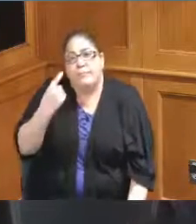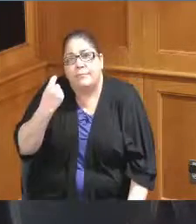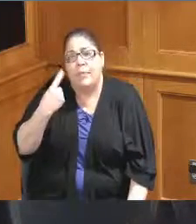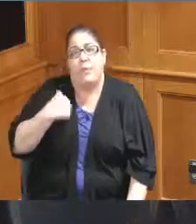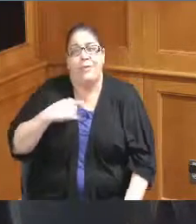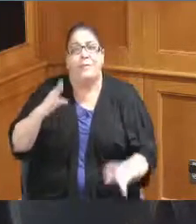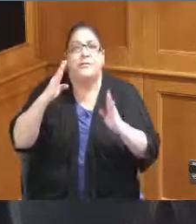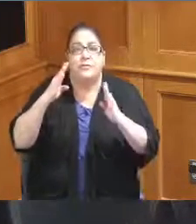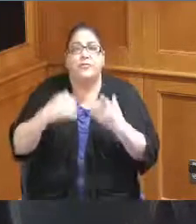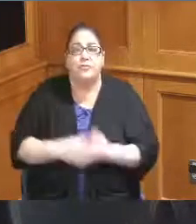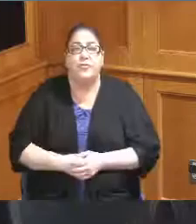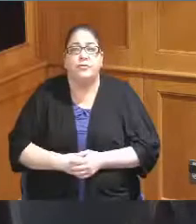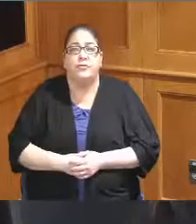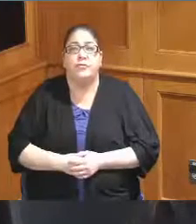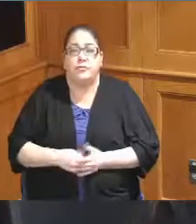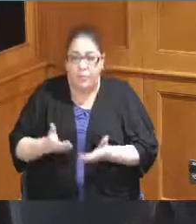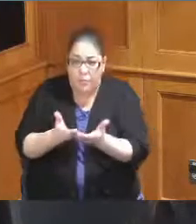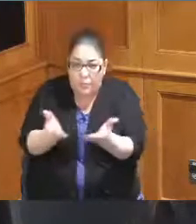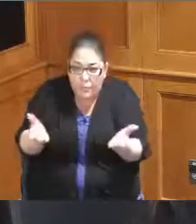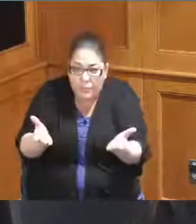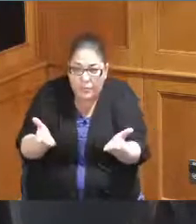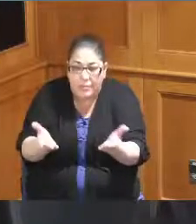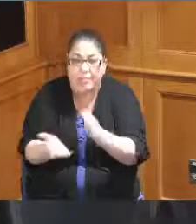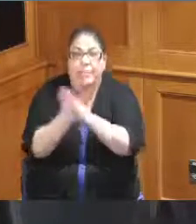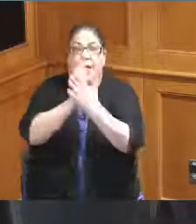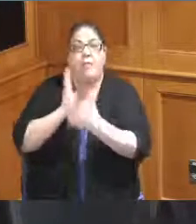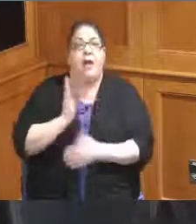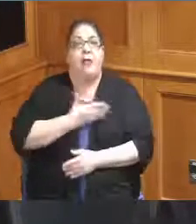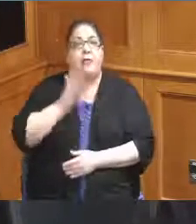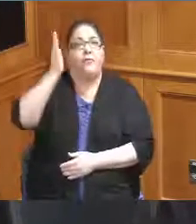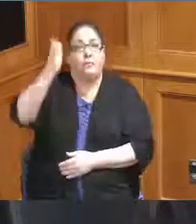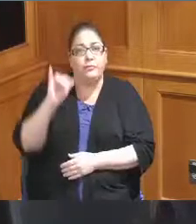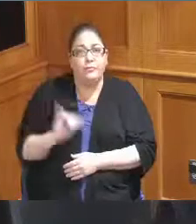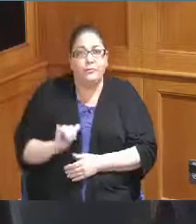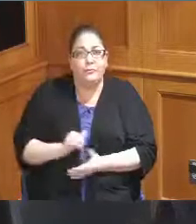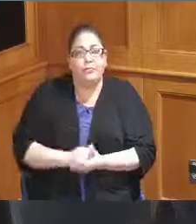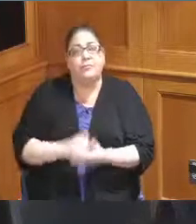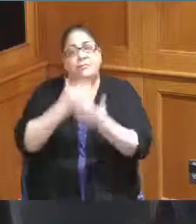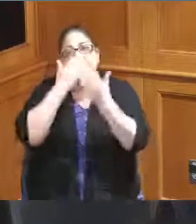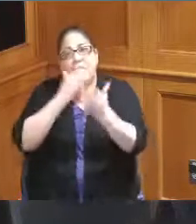are our present and our future so thank you and thank you so much for taking the time to to Mentor